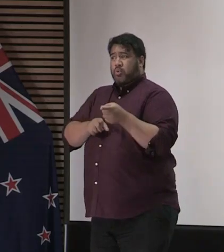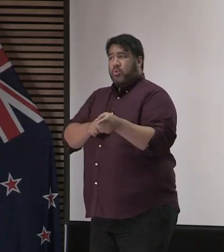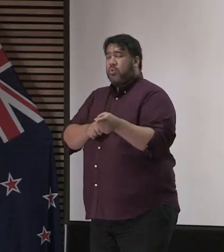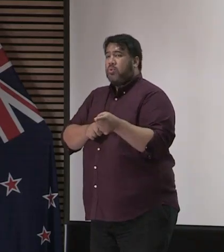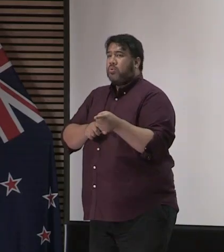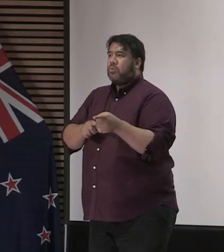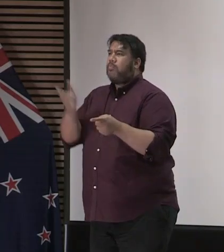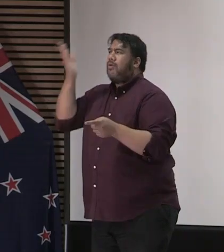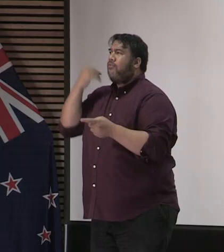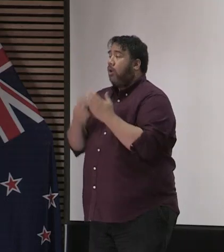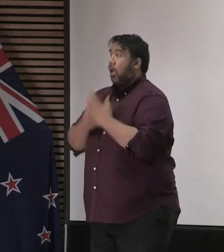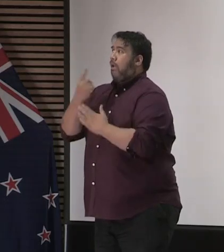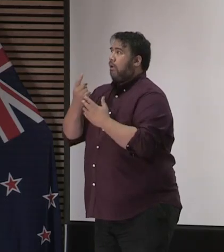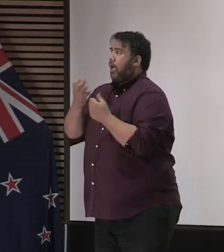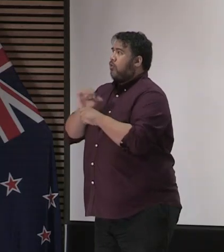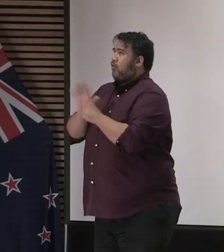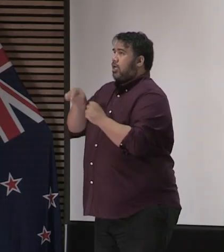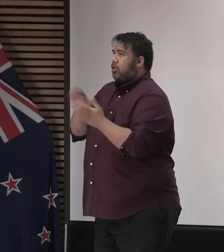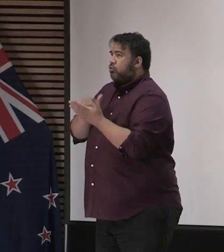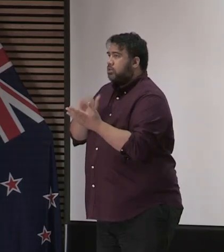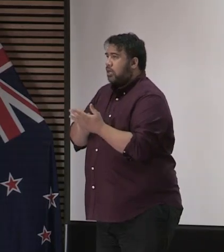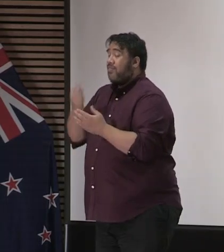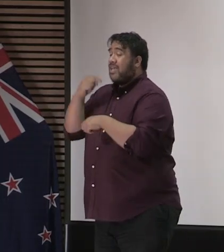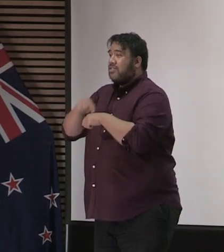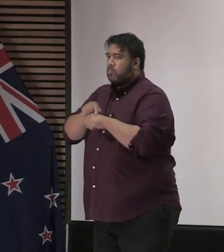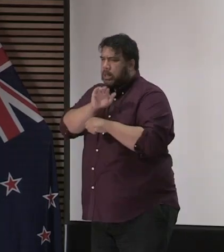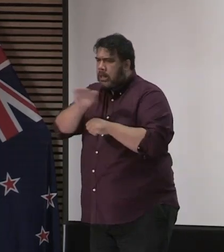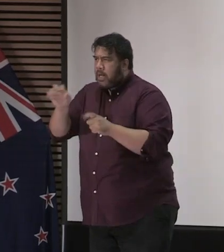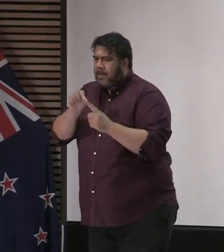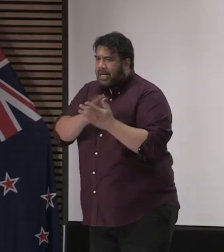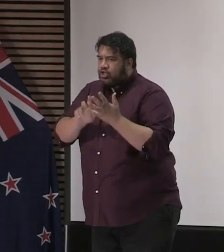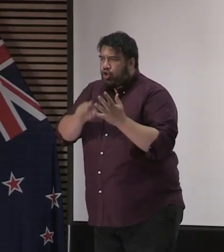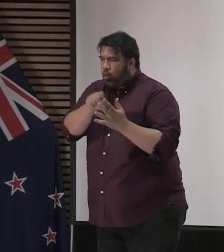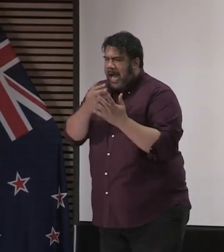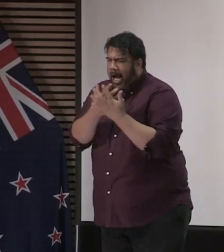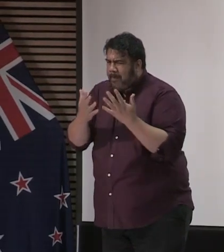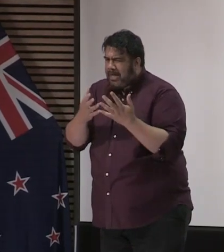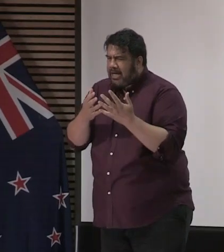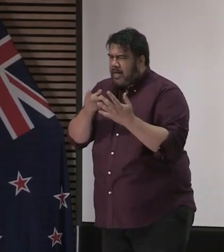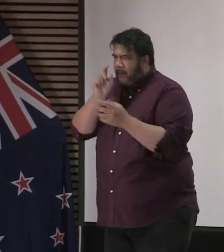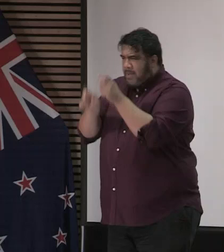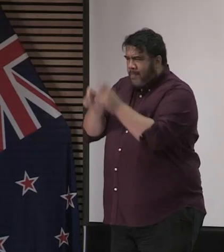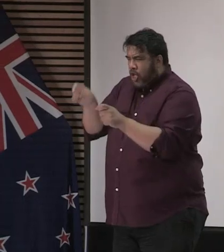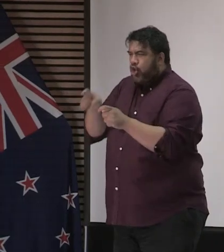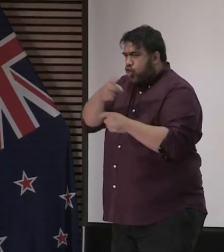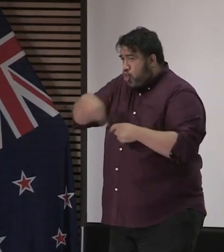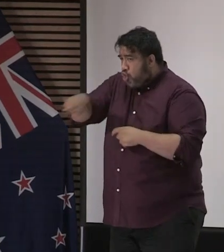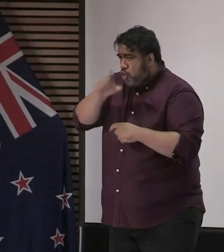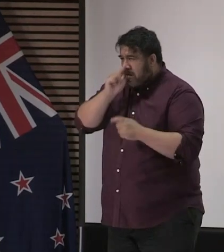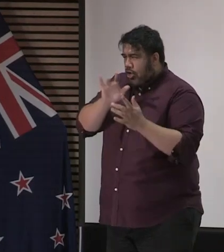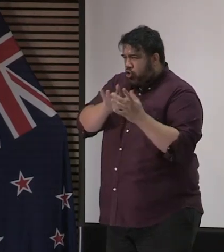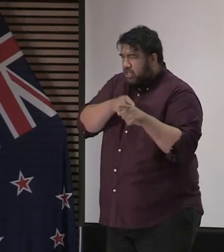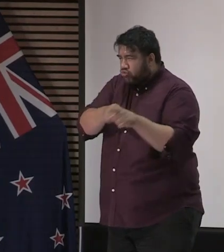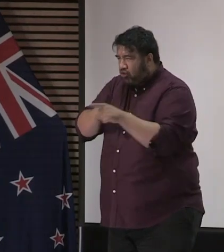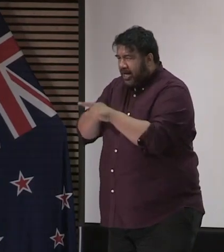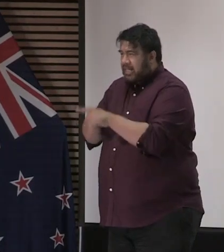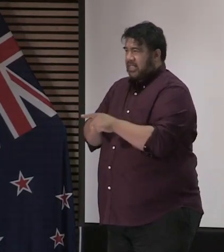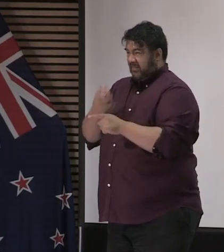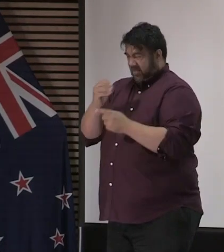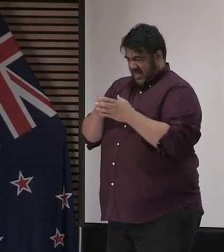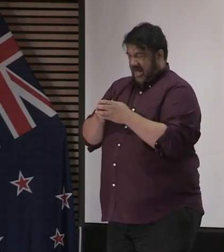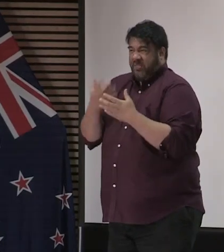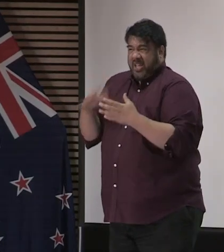health units, when we started